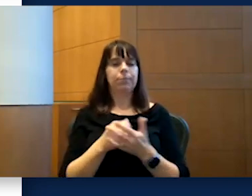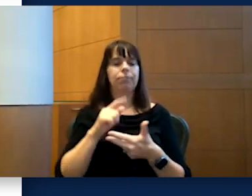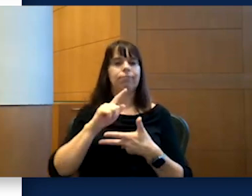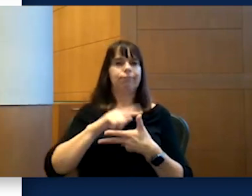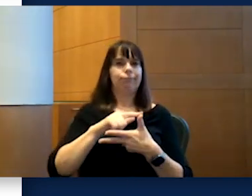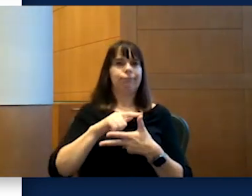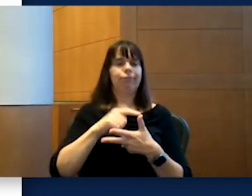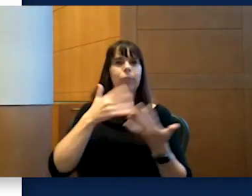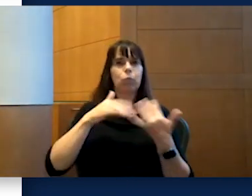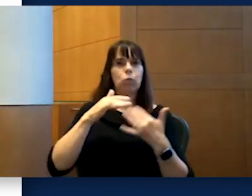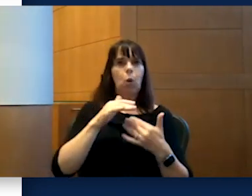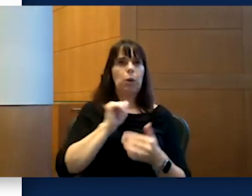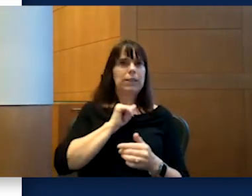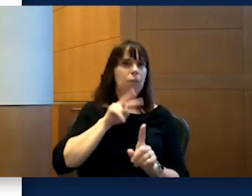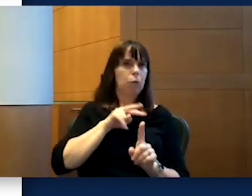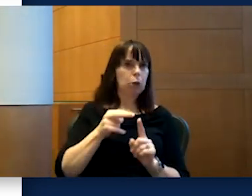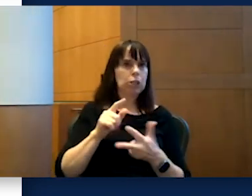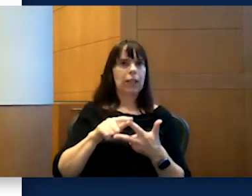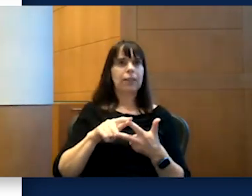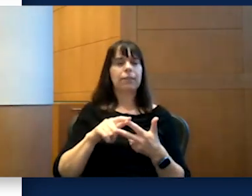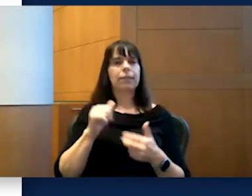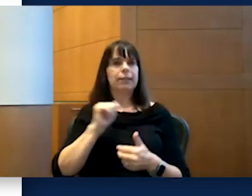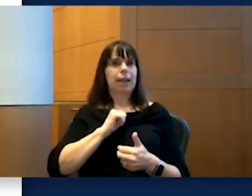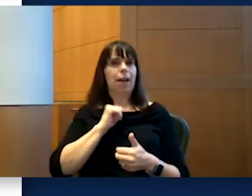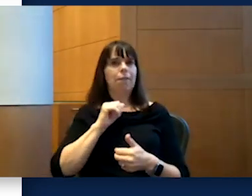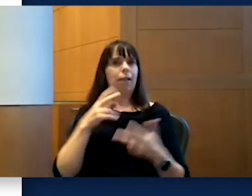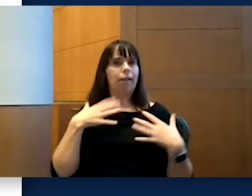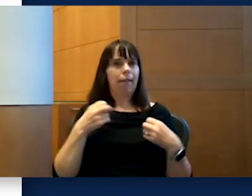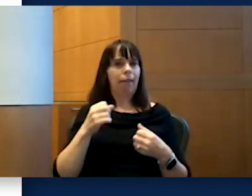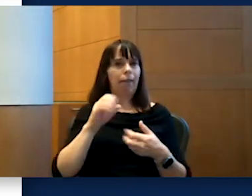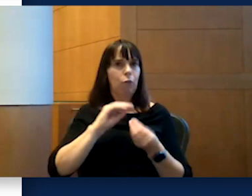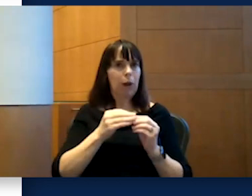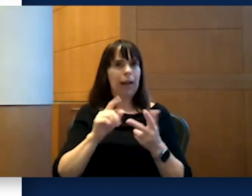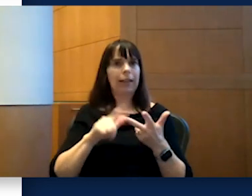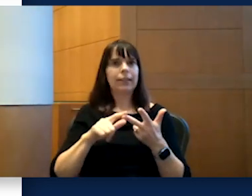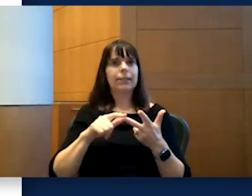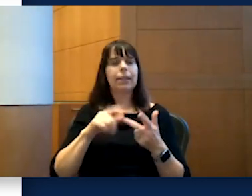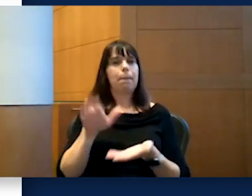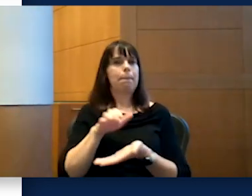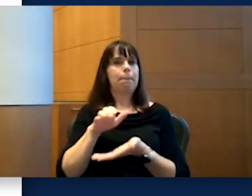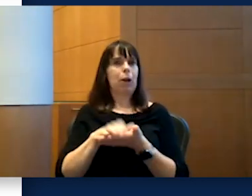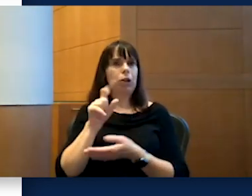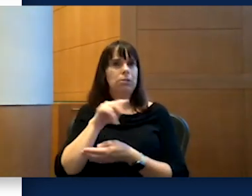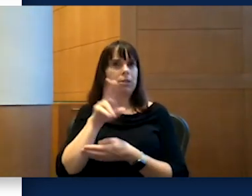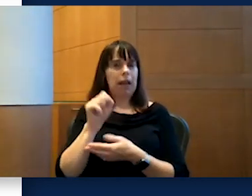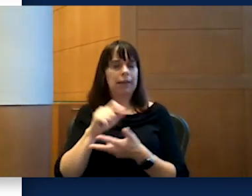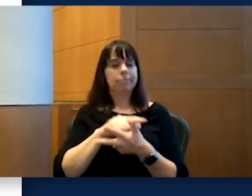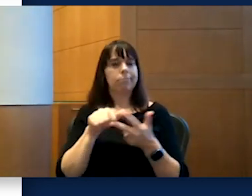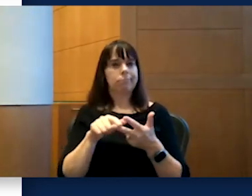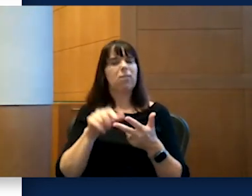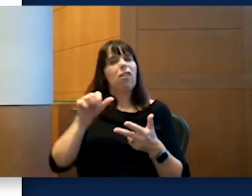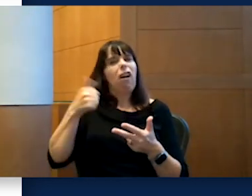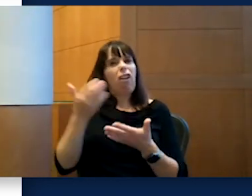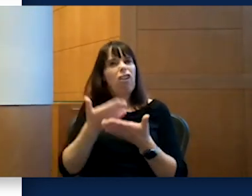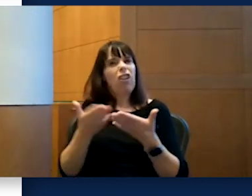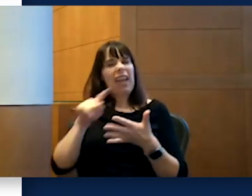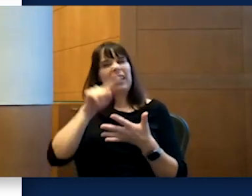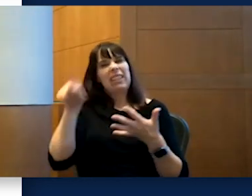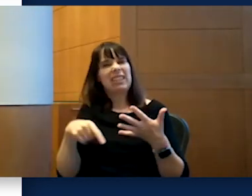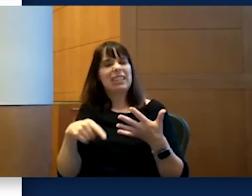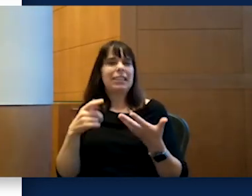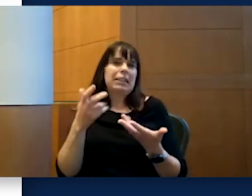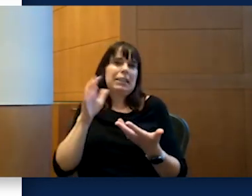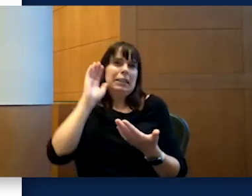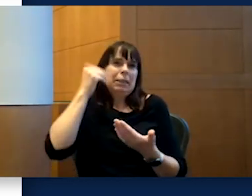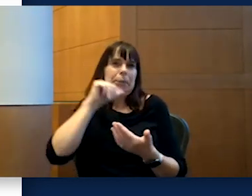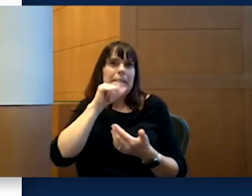And there were a number of other factors that did not hang significantly with this. So, a lot of physiological factors, neurologic bubble of injury, injury completeness, number of secondary condition, education, income, and employment status.